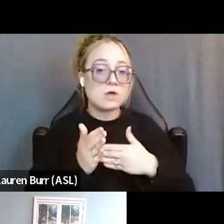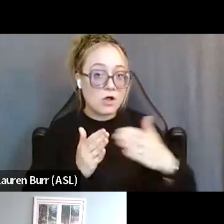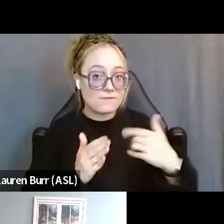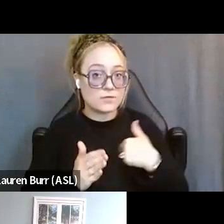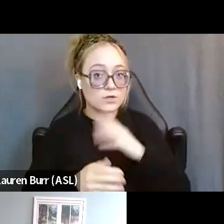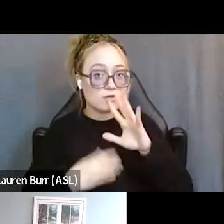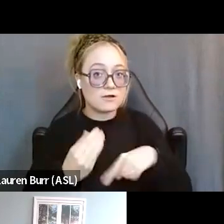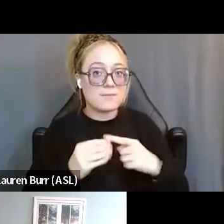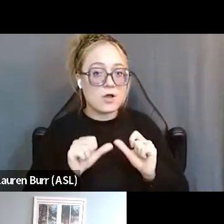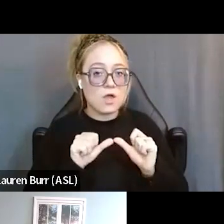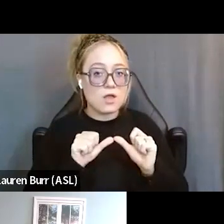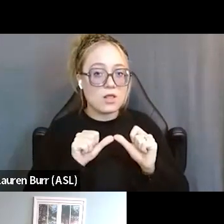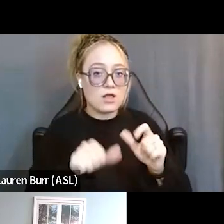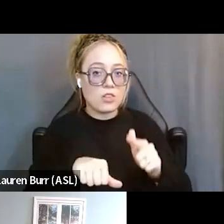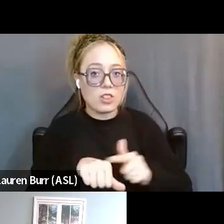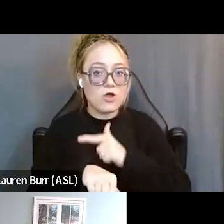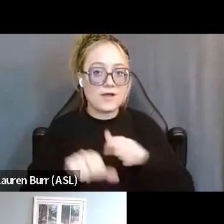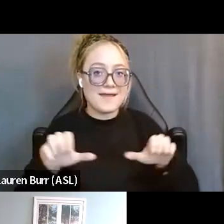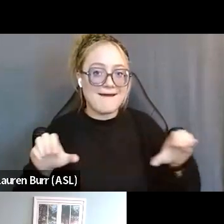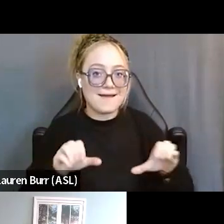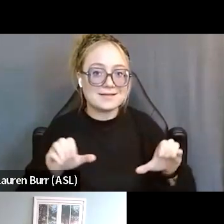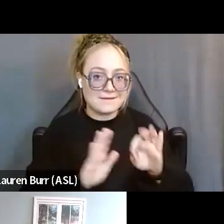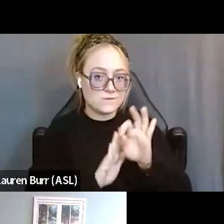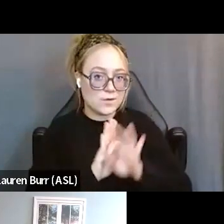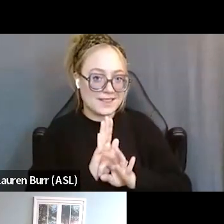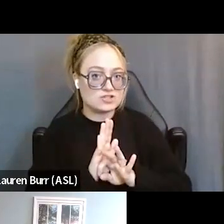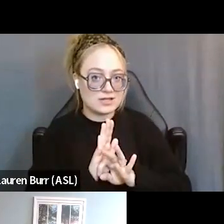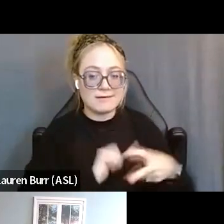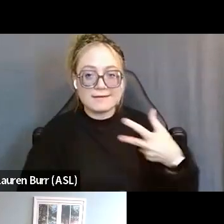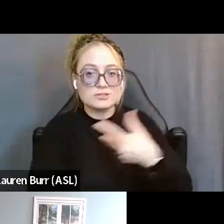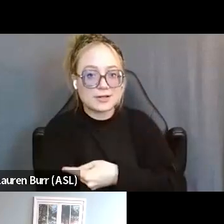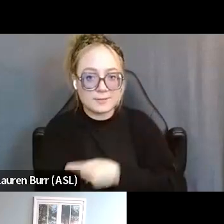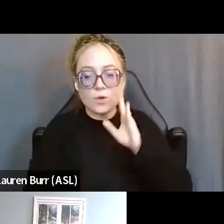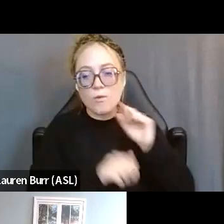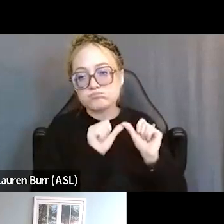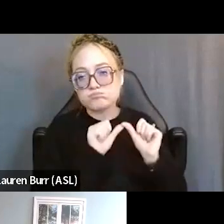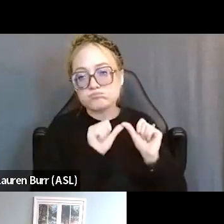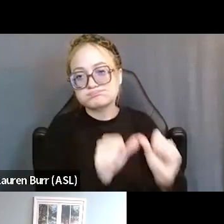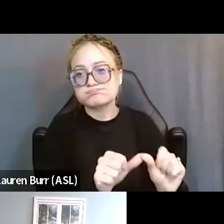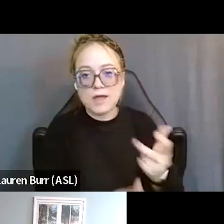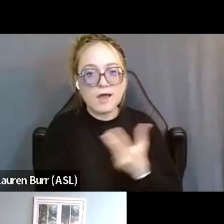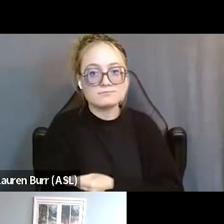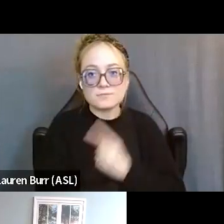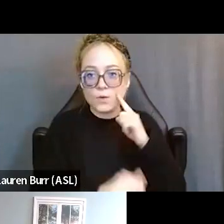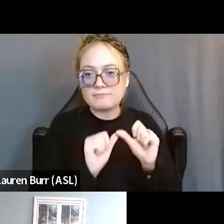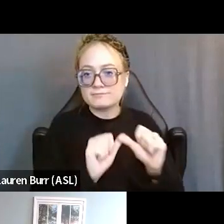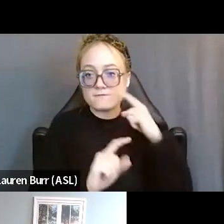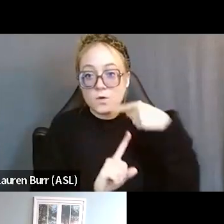formulations because they are like injectable formulations and so you take it and it's good for a month and some of them are good for up to six